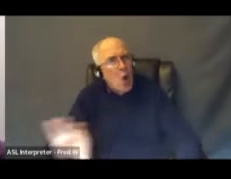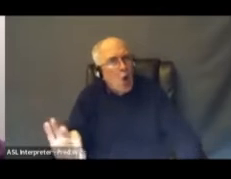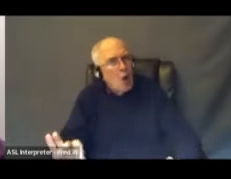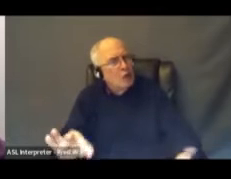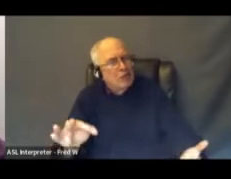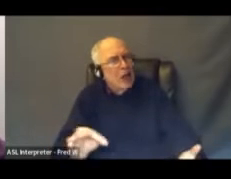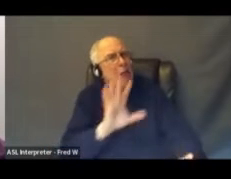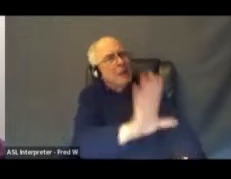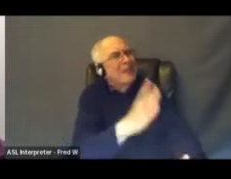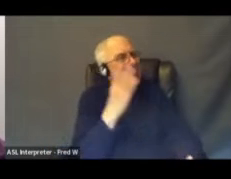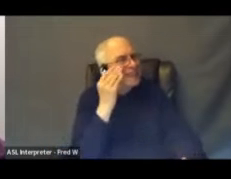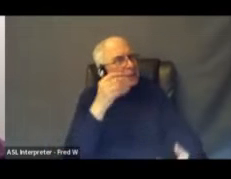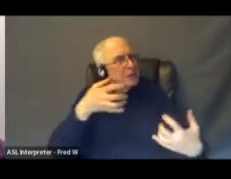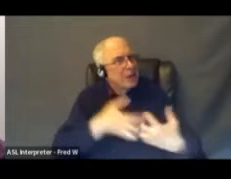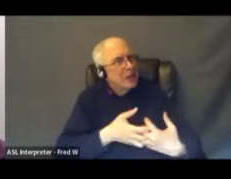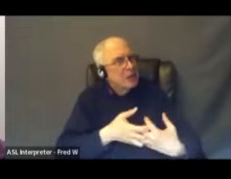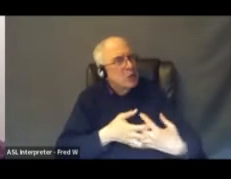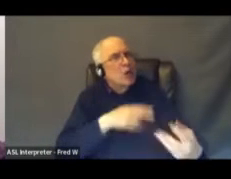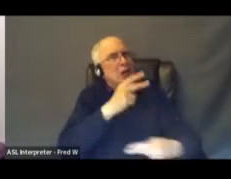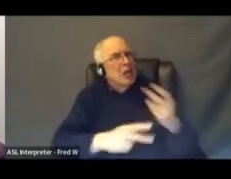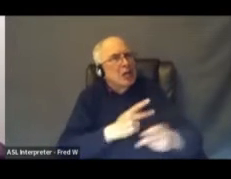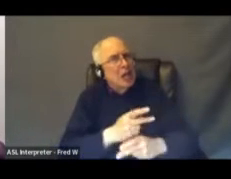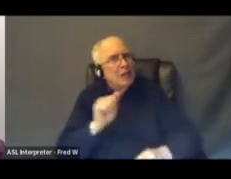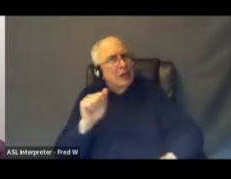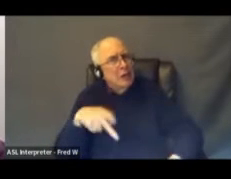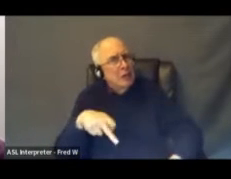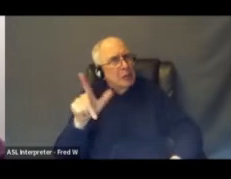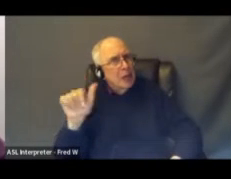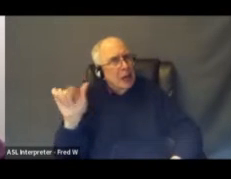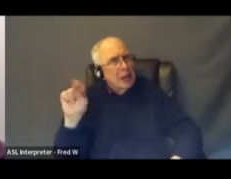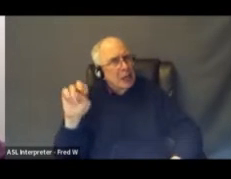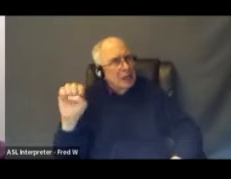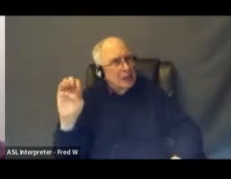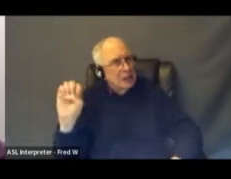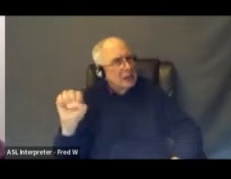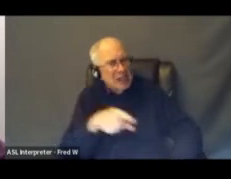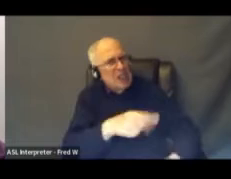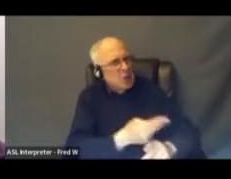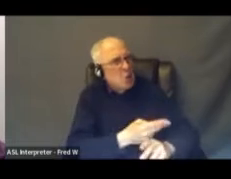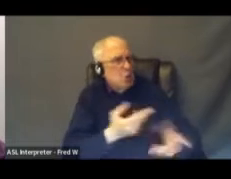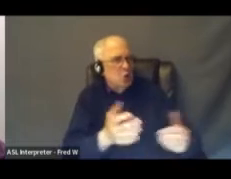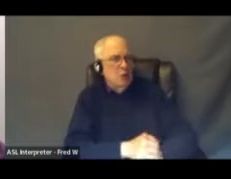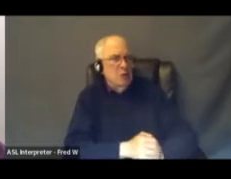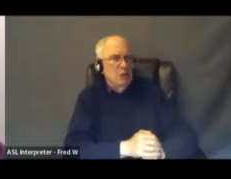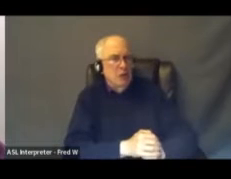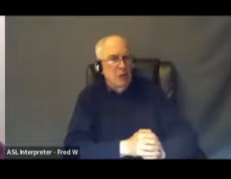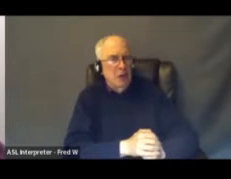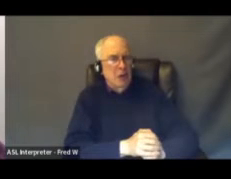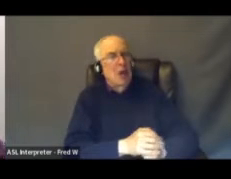of appliances they might use. In finding your flow, you'll also find that some of the symptoms